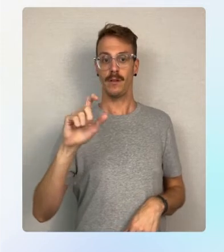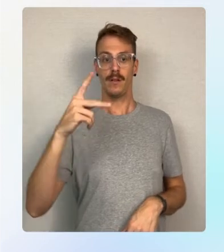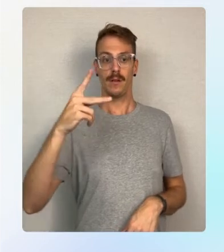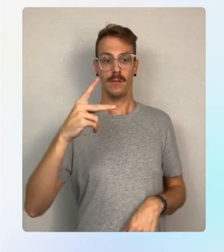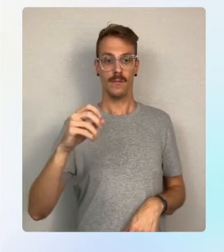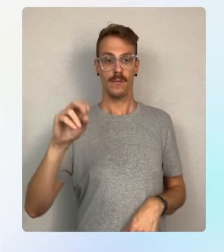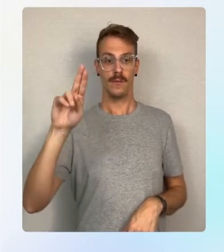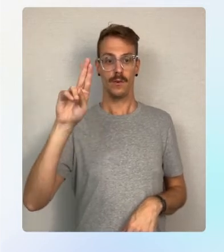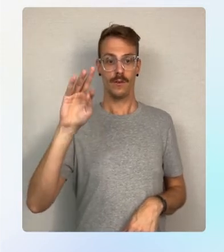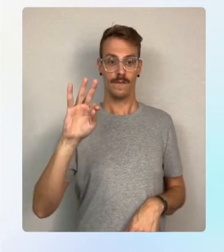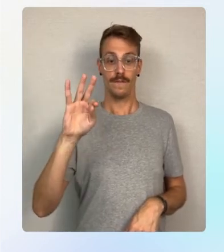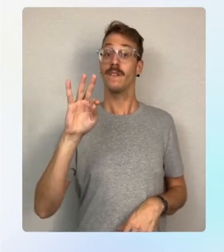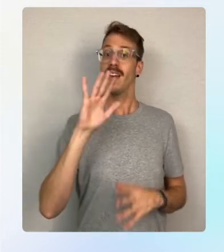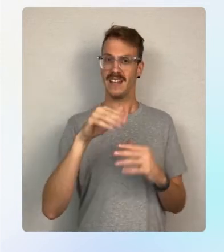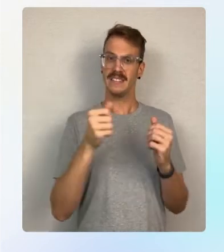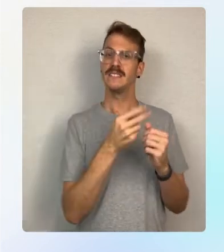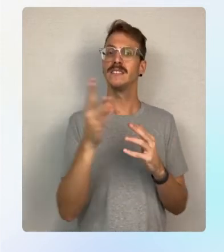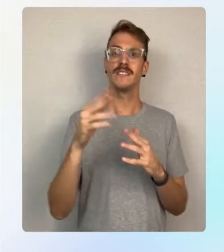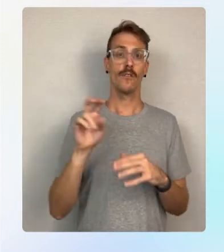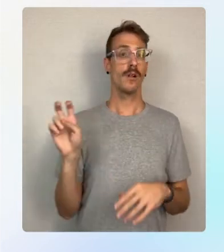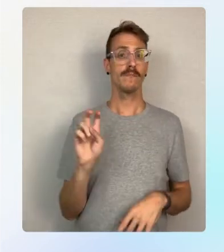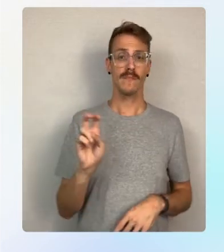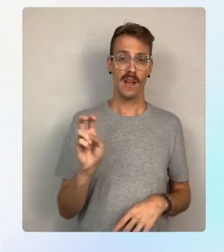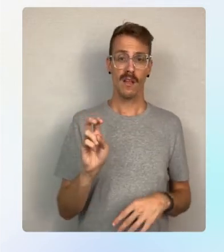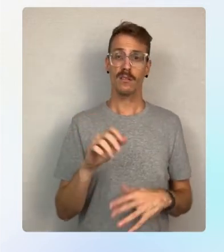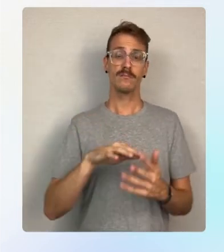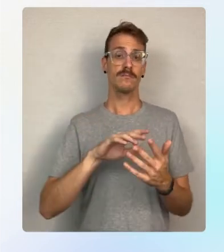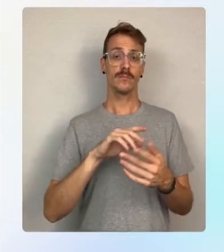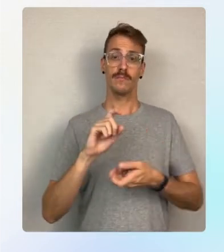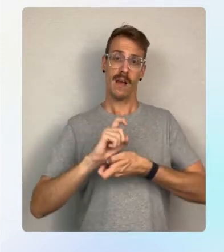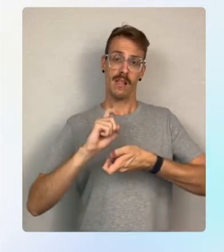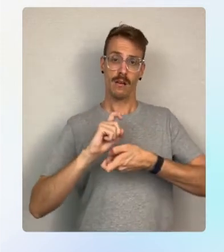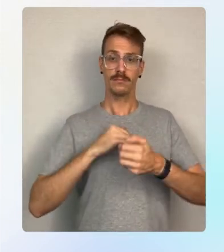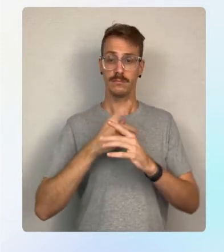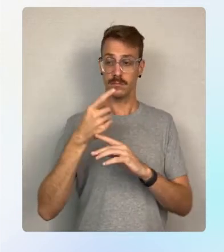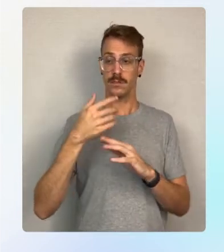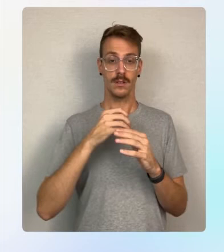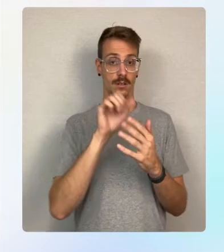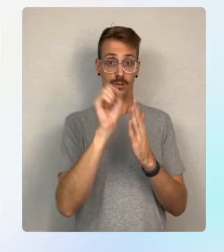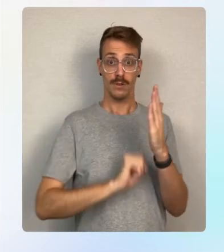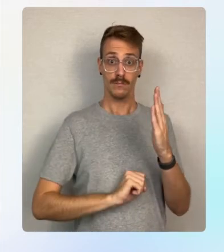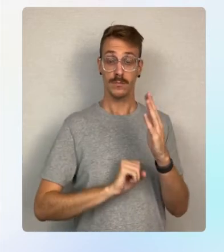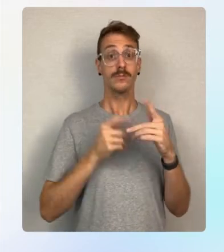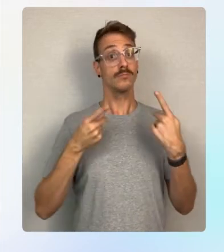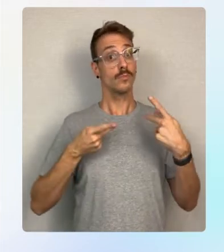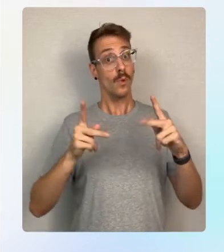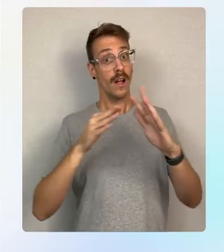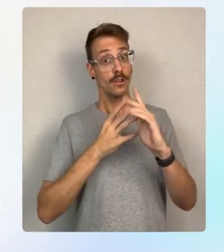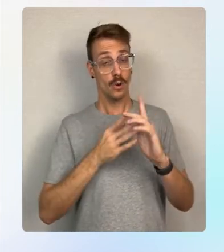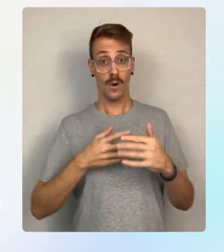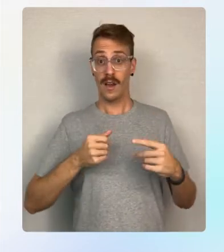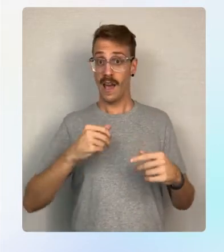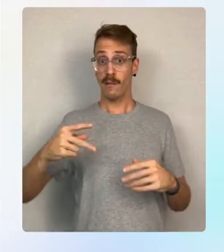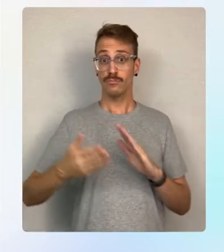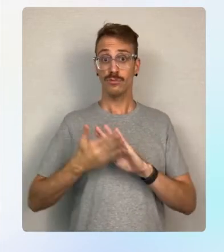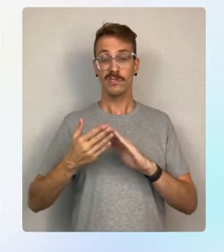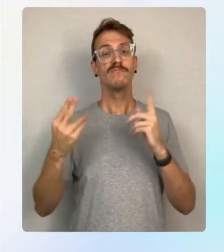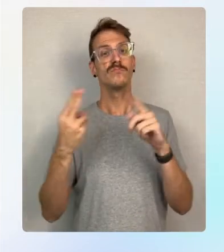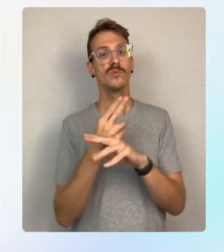which contains a number of Python scripts. While your app is running, use the app_profiler command